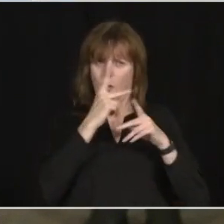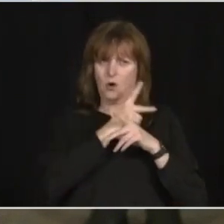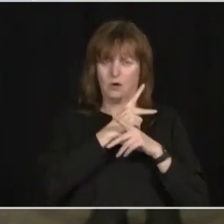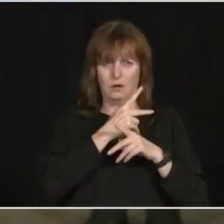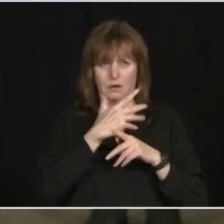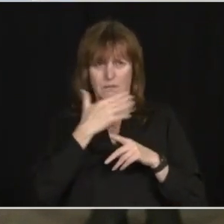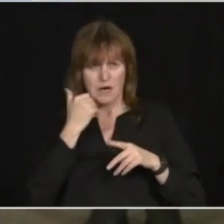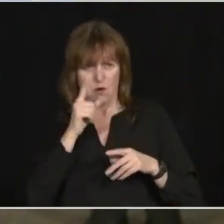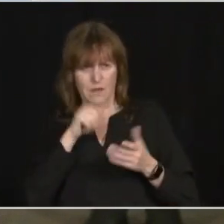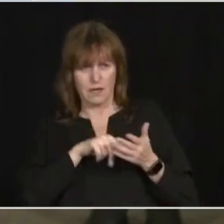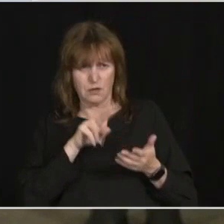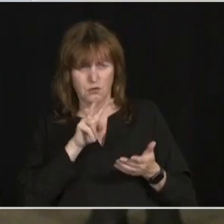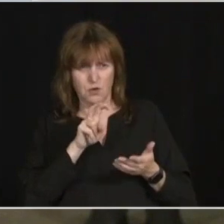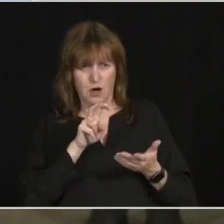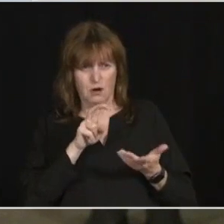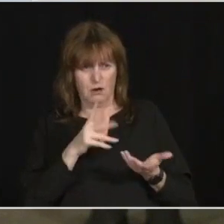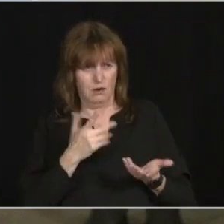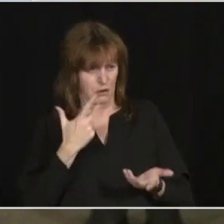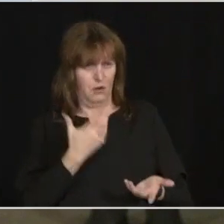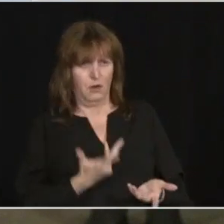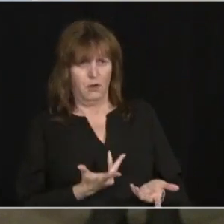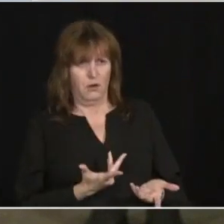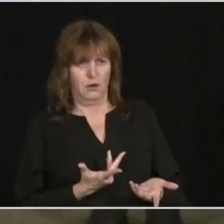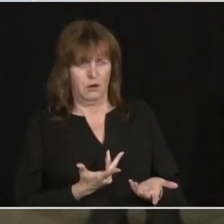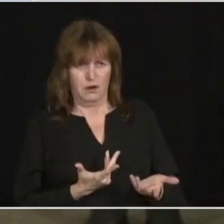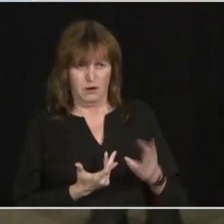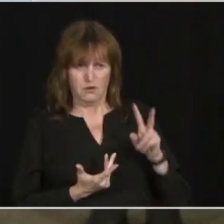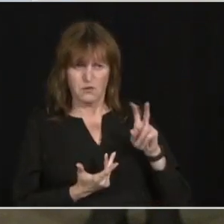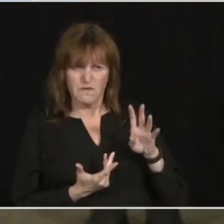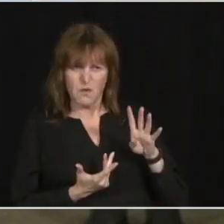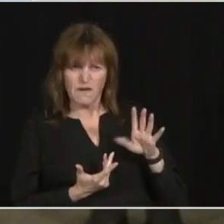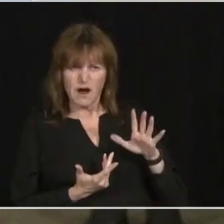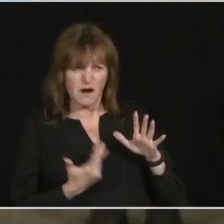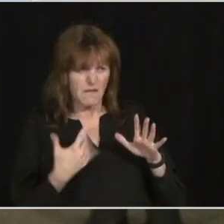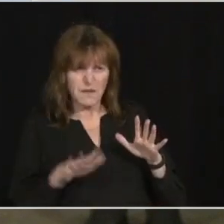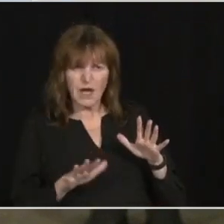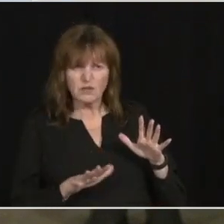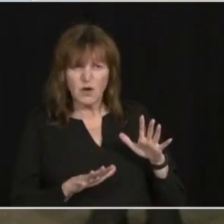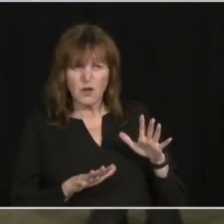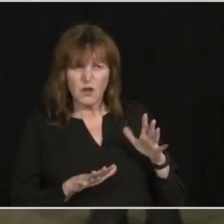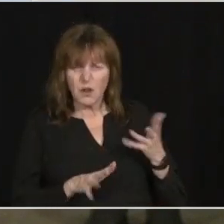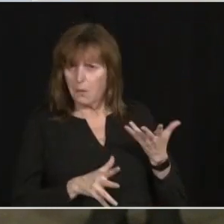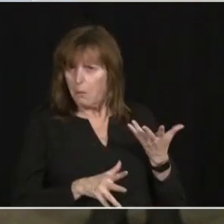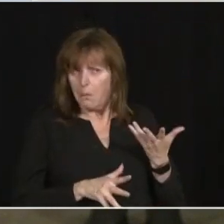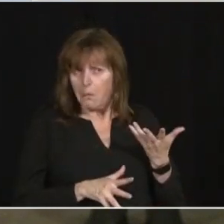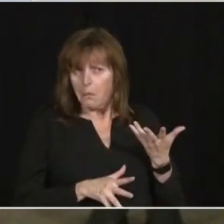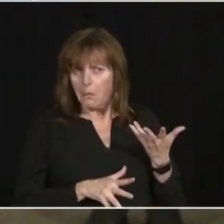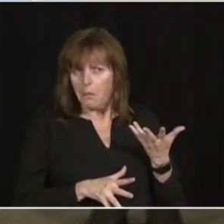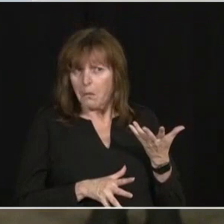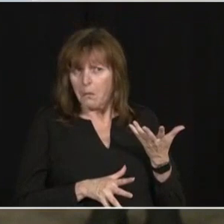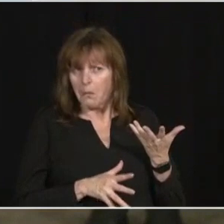when in fact we're at about 245 in ICU as of the numbers released this morning, 478